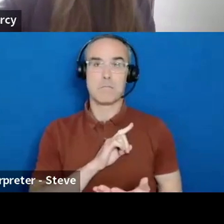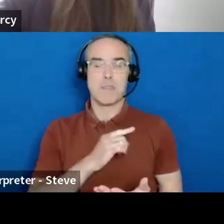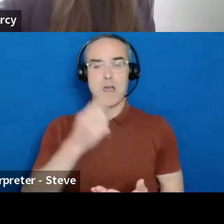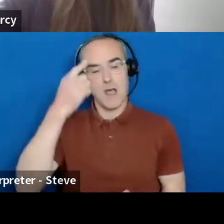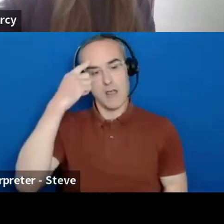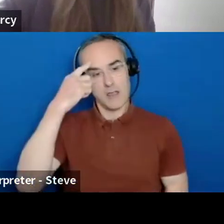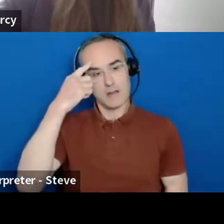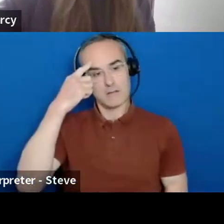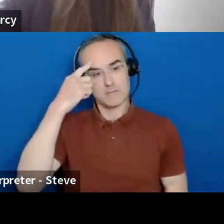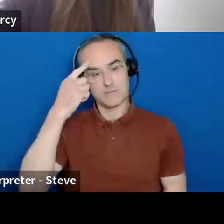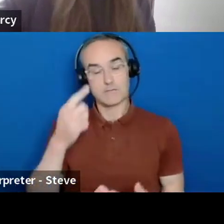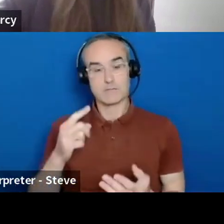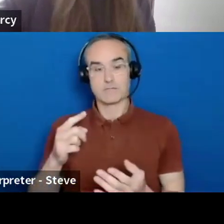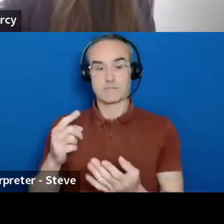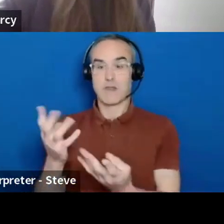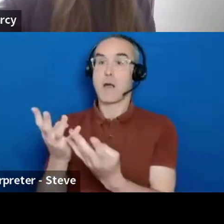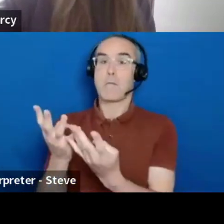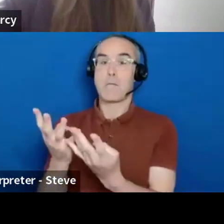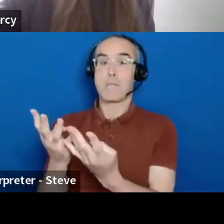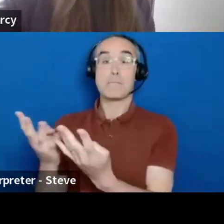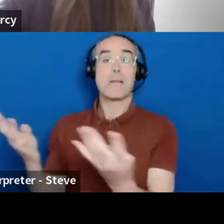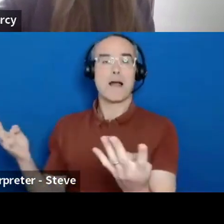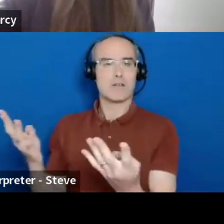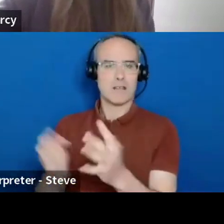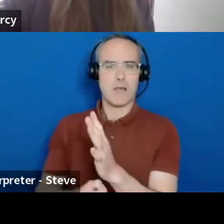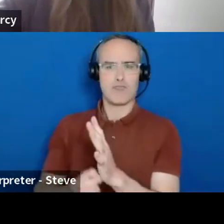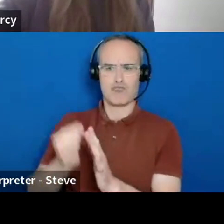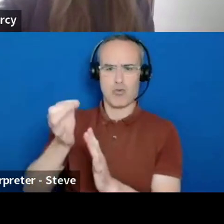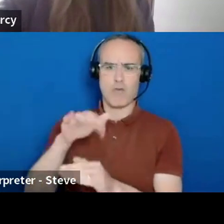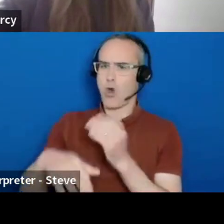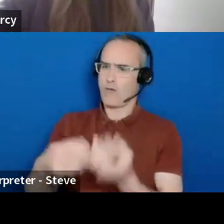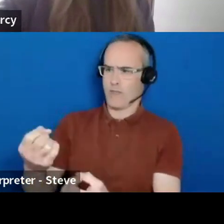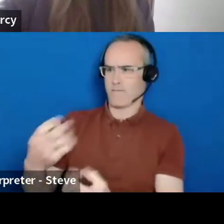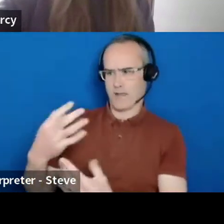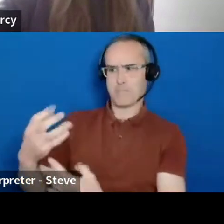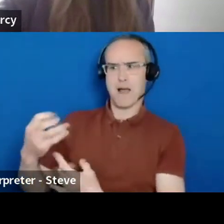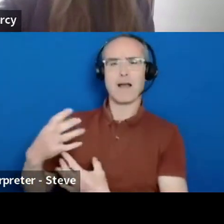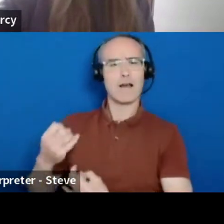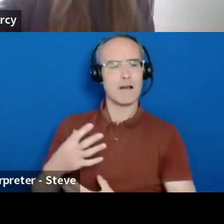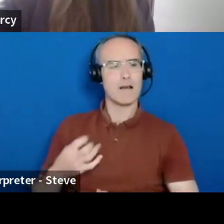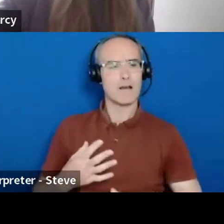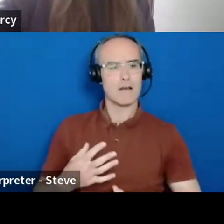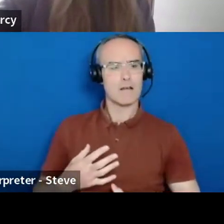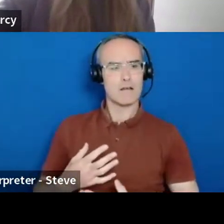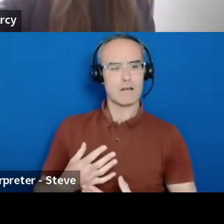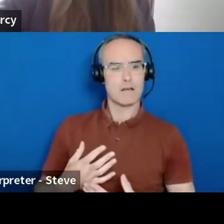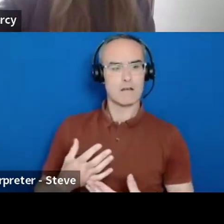I think panel's getting better about the kind of feedback that they give as well if people aren't suitable.